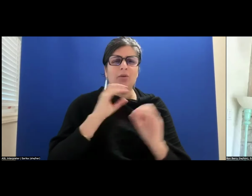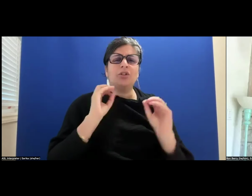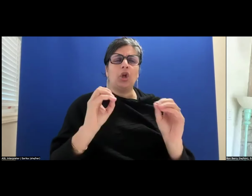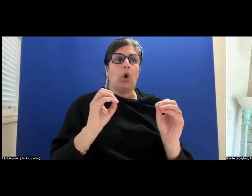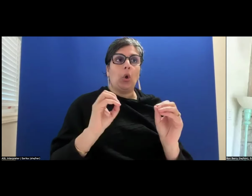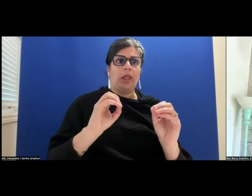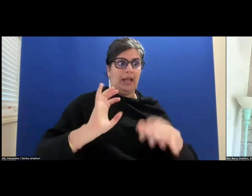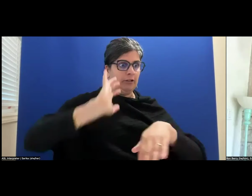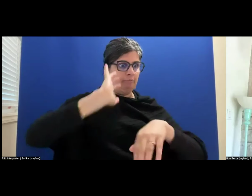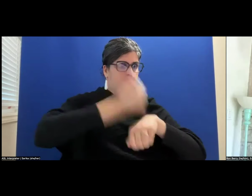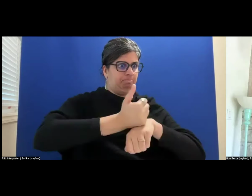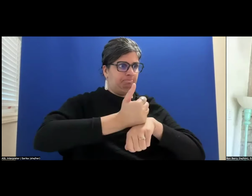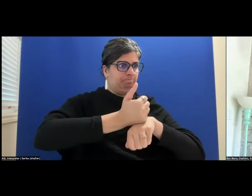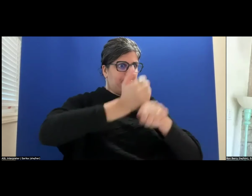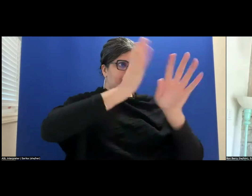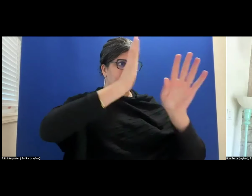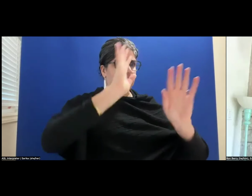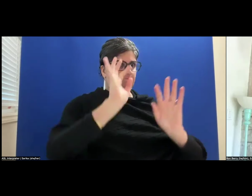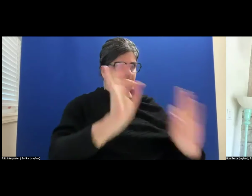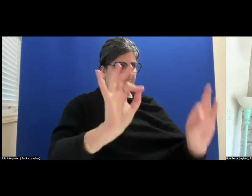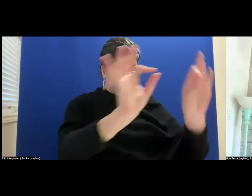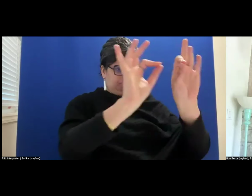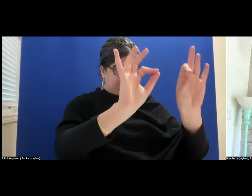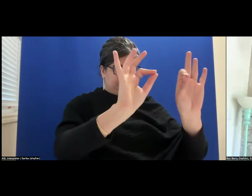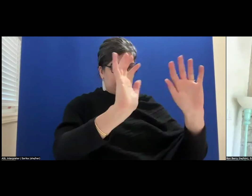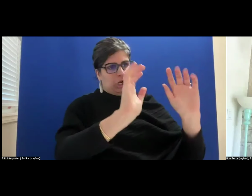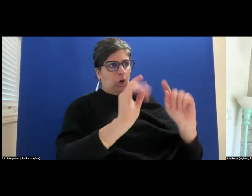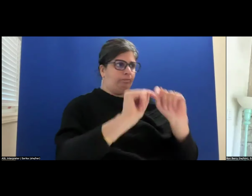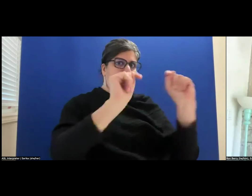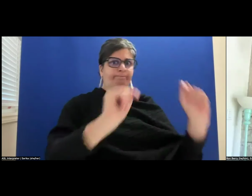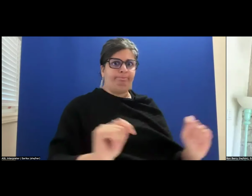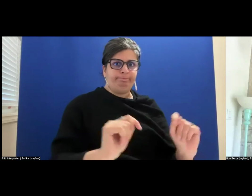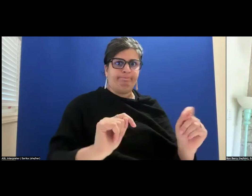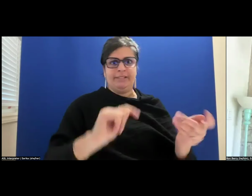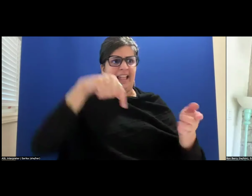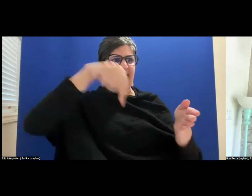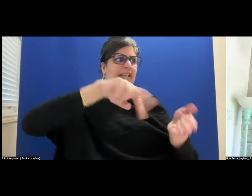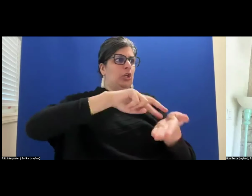This is what it means to partner with Fuze Box or be in collaboration with us.